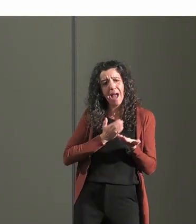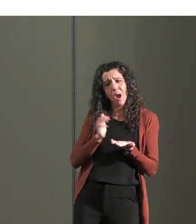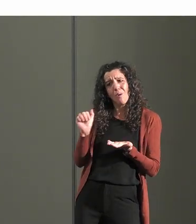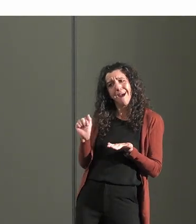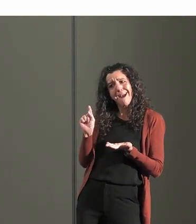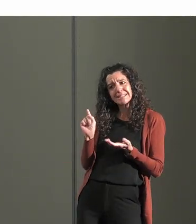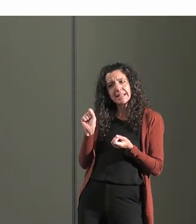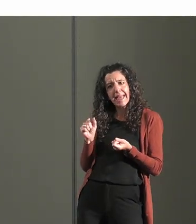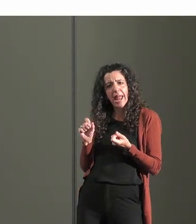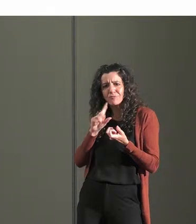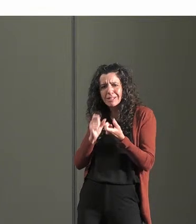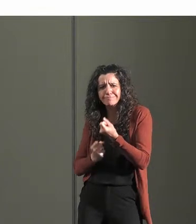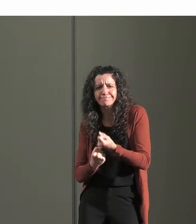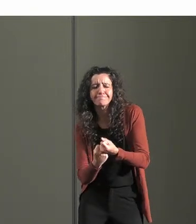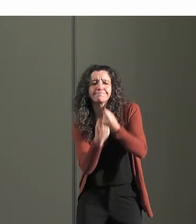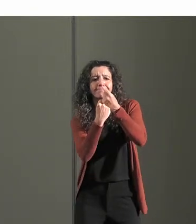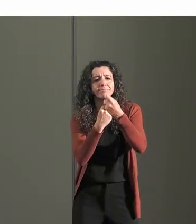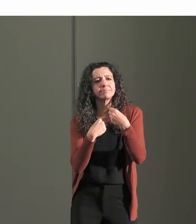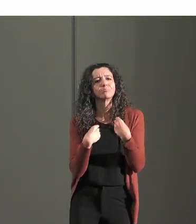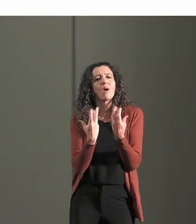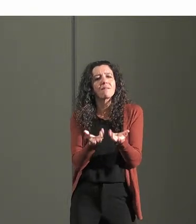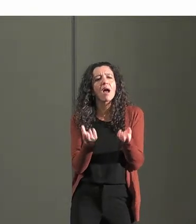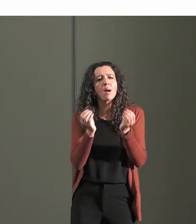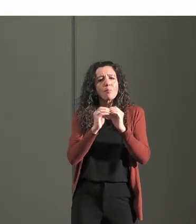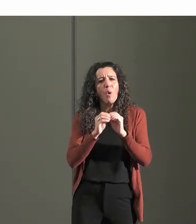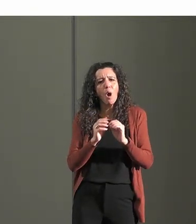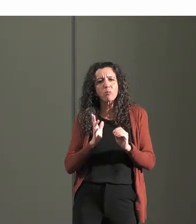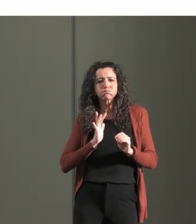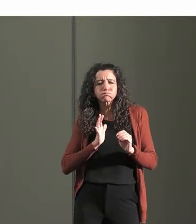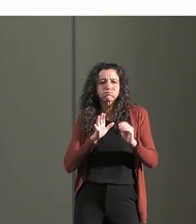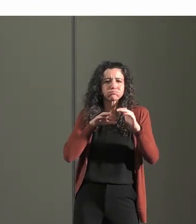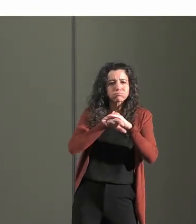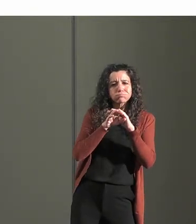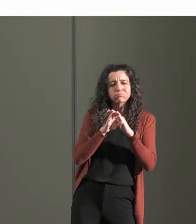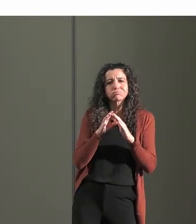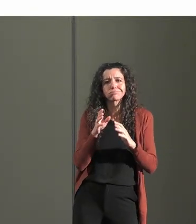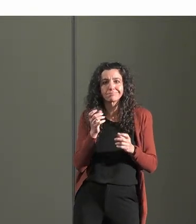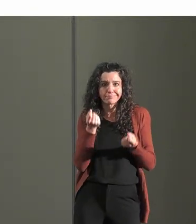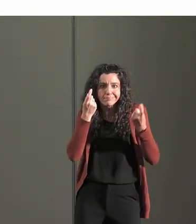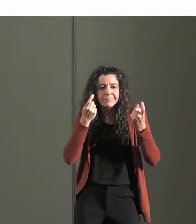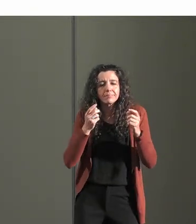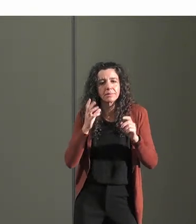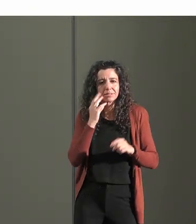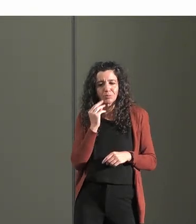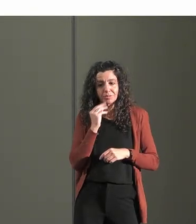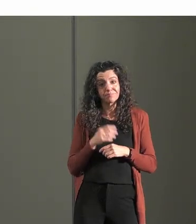built it. We think about assistive technology step in